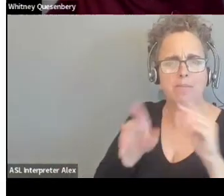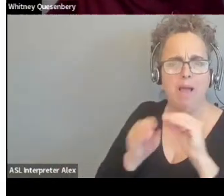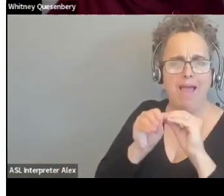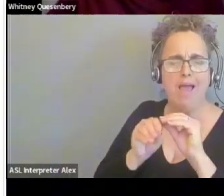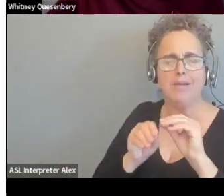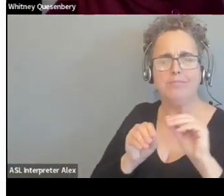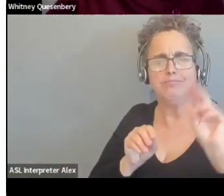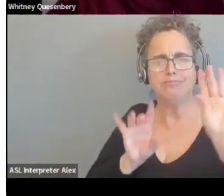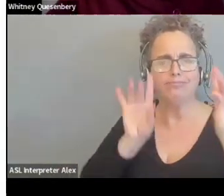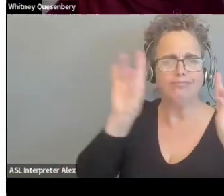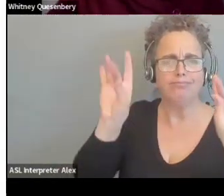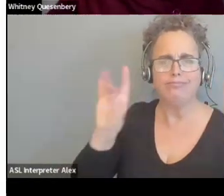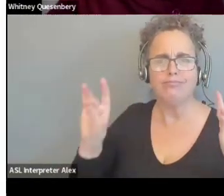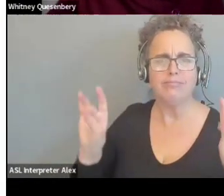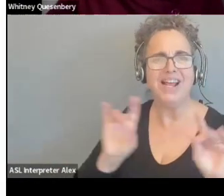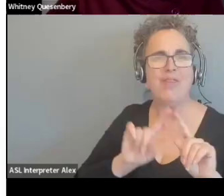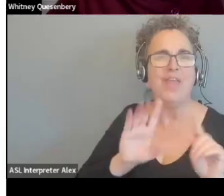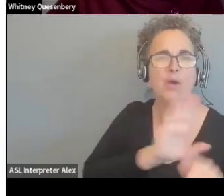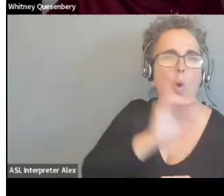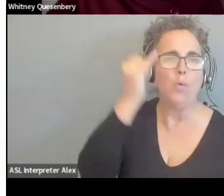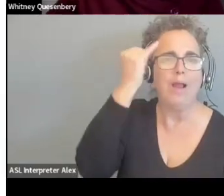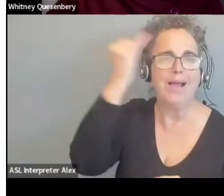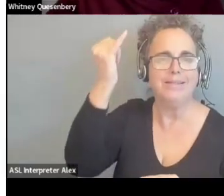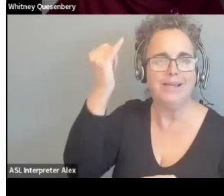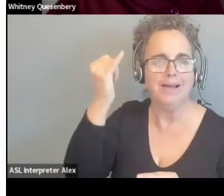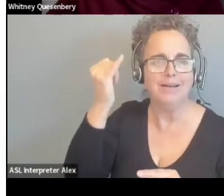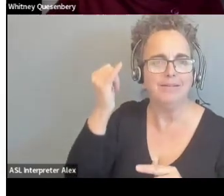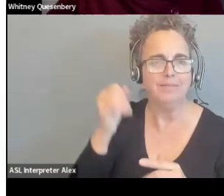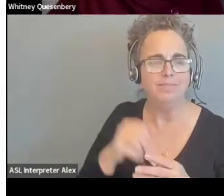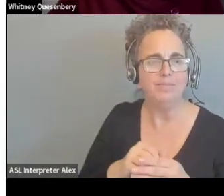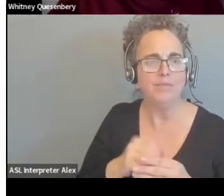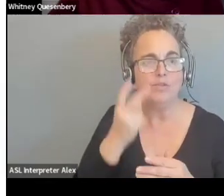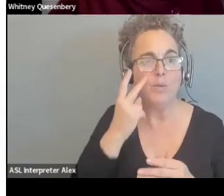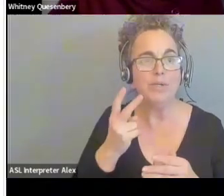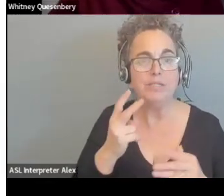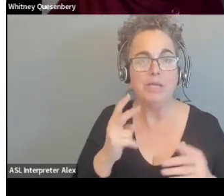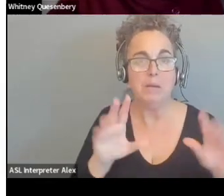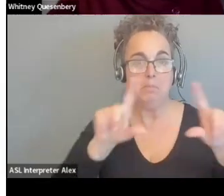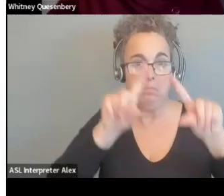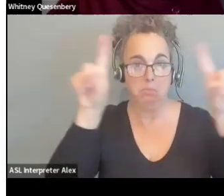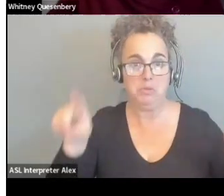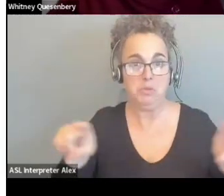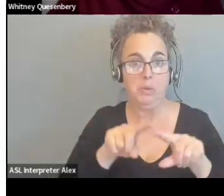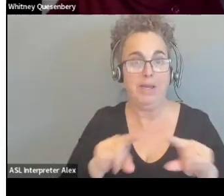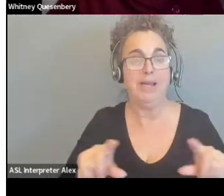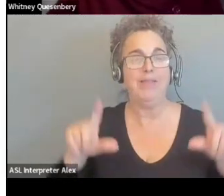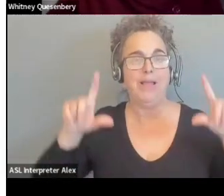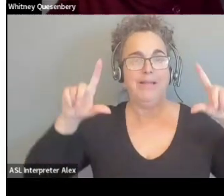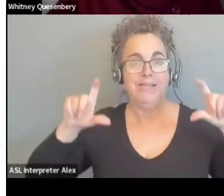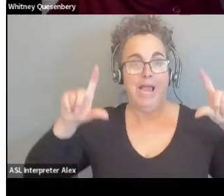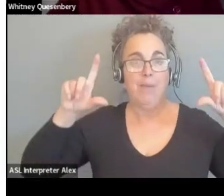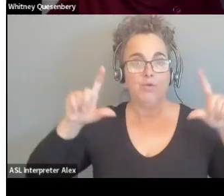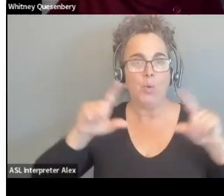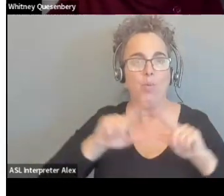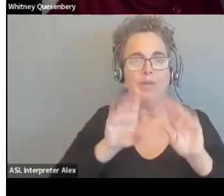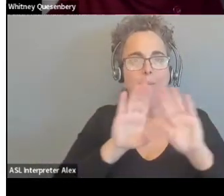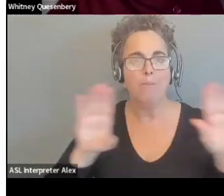So we have what we, what's on the screen is a capture of a capture of a whiteboard with some instructions about